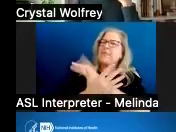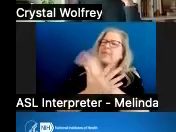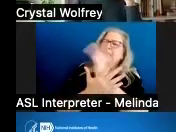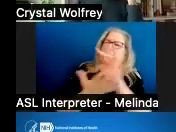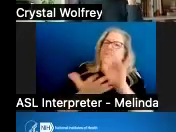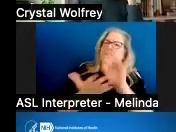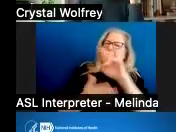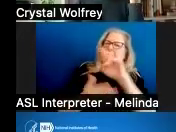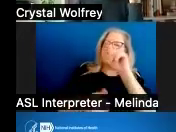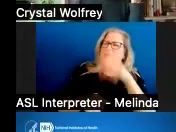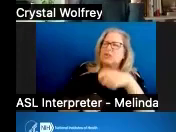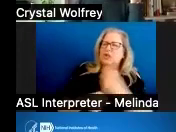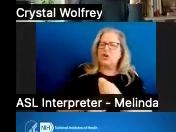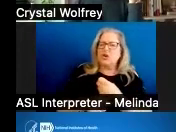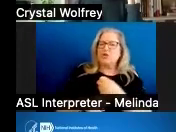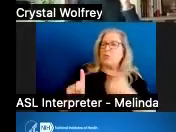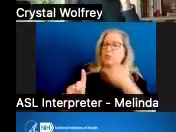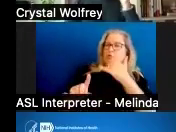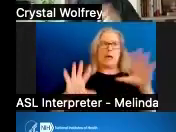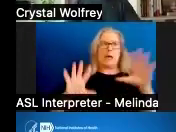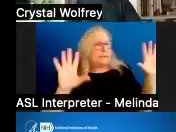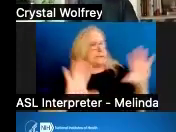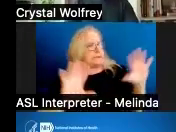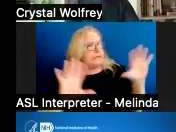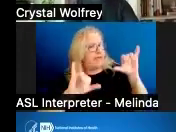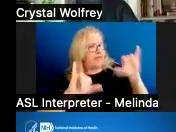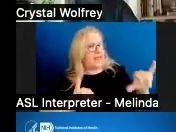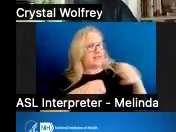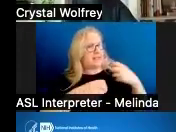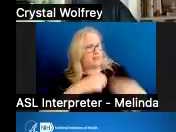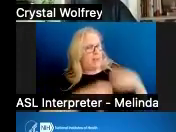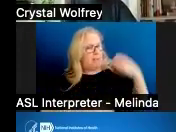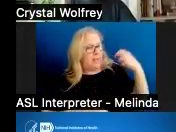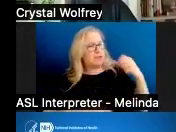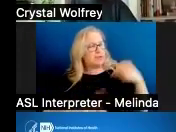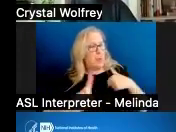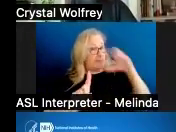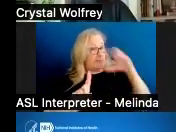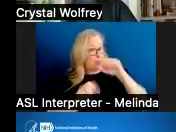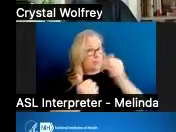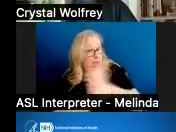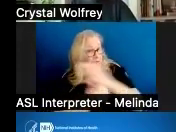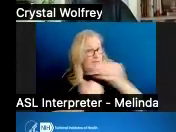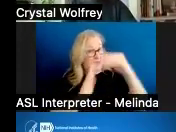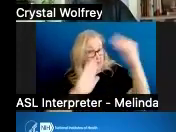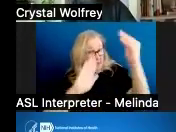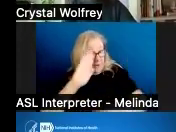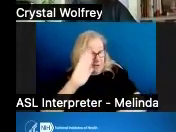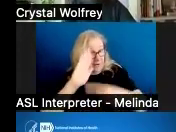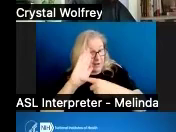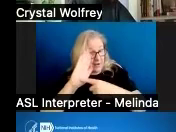So I respond. Yikes! That is a problem. I'm assuming everything in the application, the time line of the research,